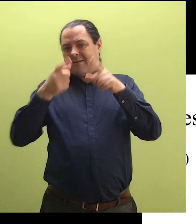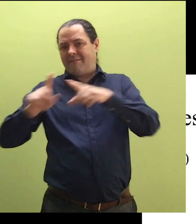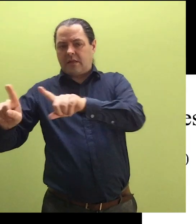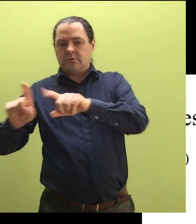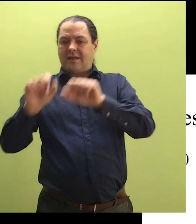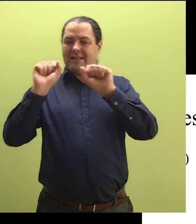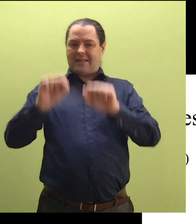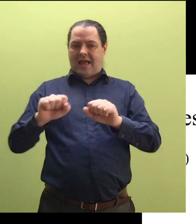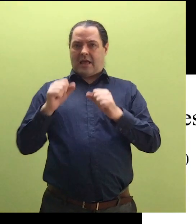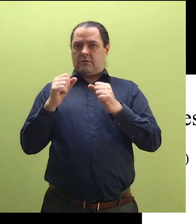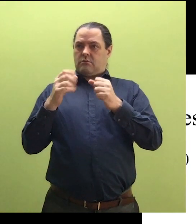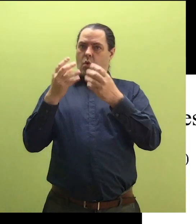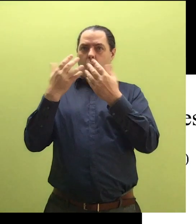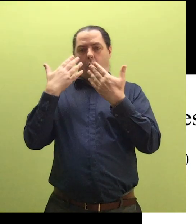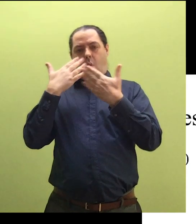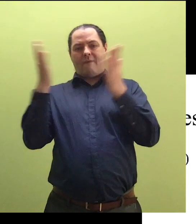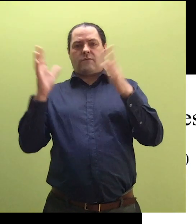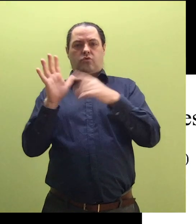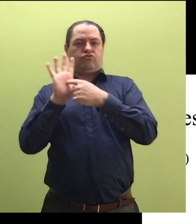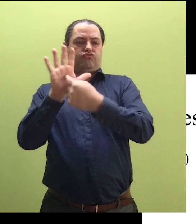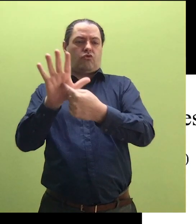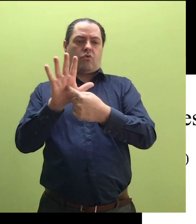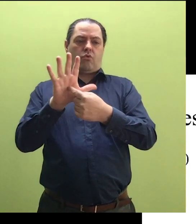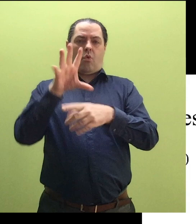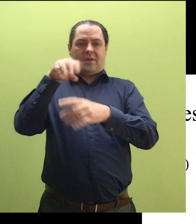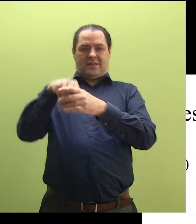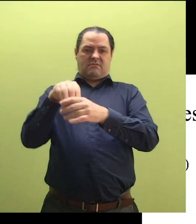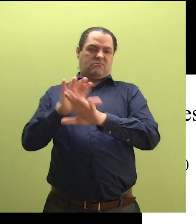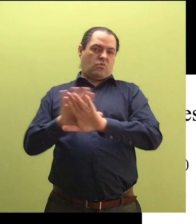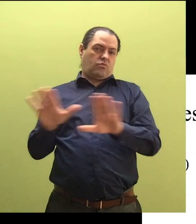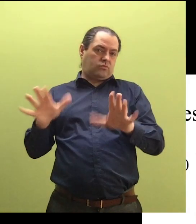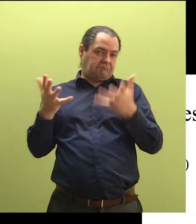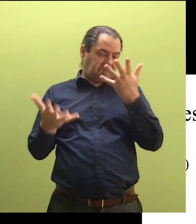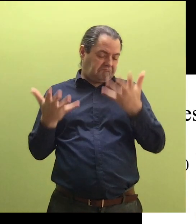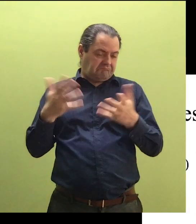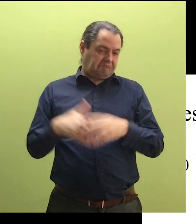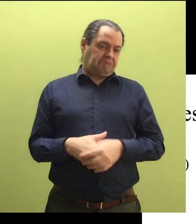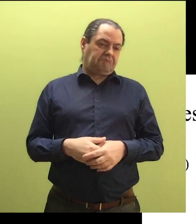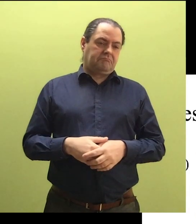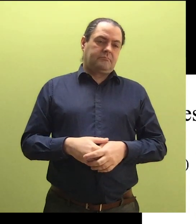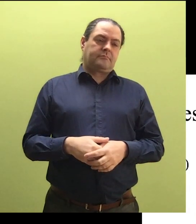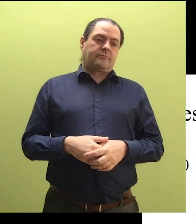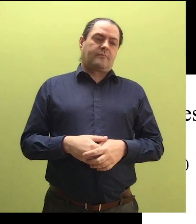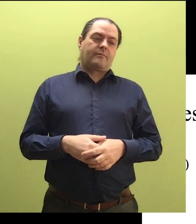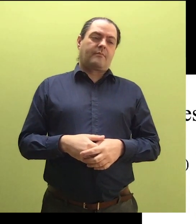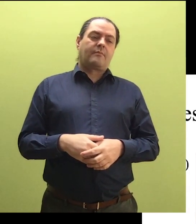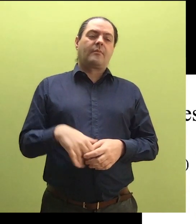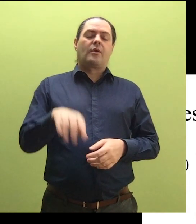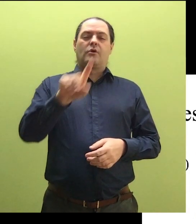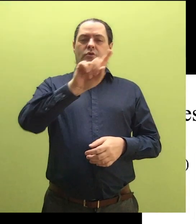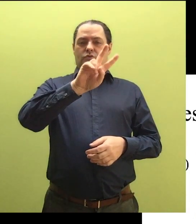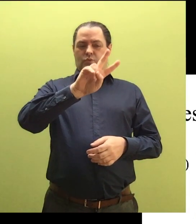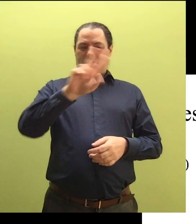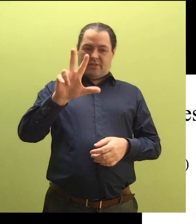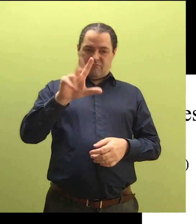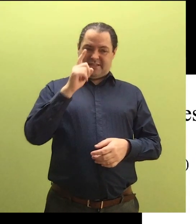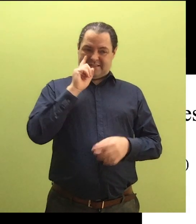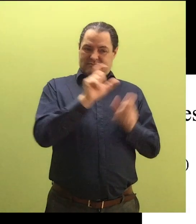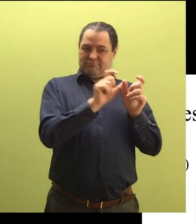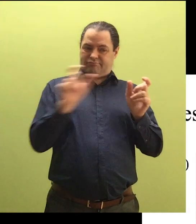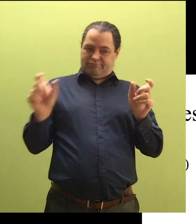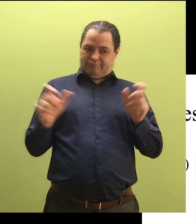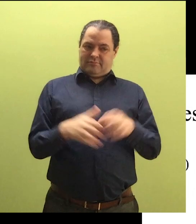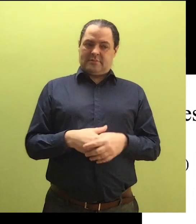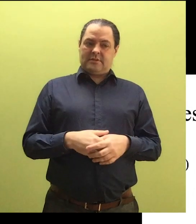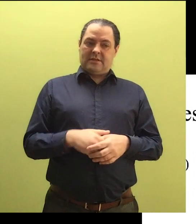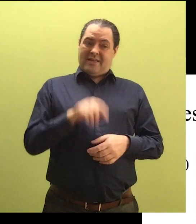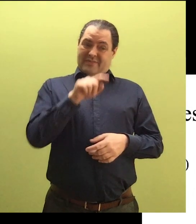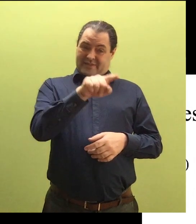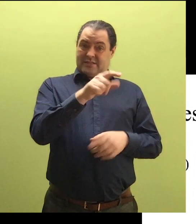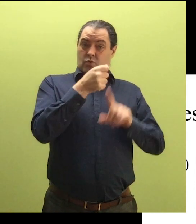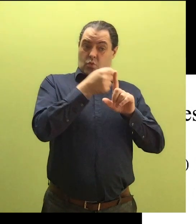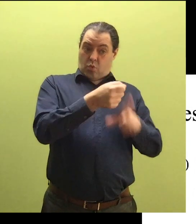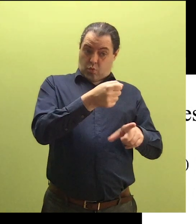overtly. Constructions occure with both with causative clauses